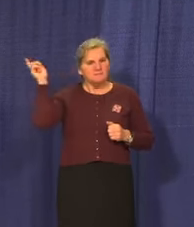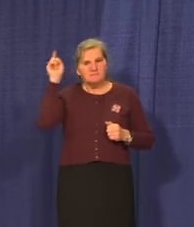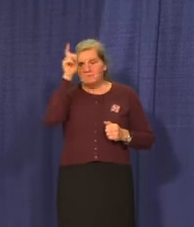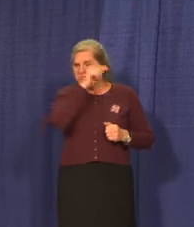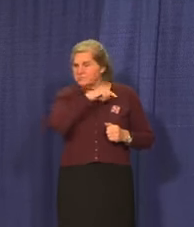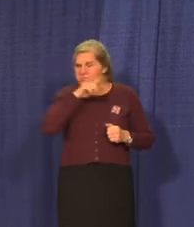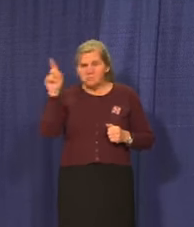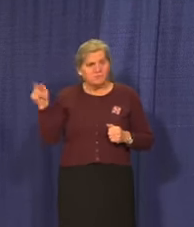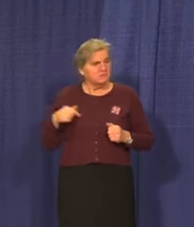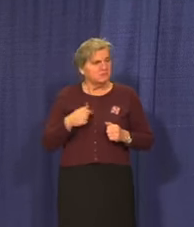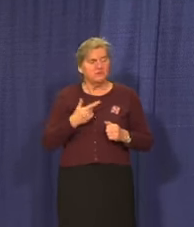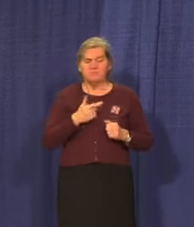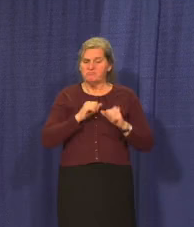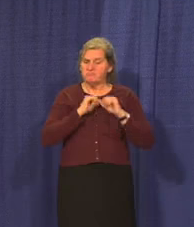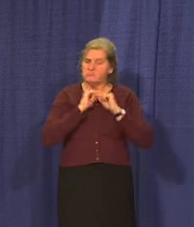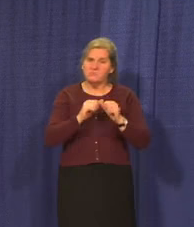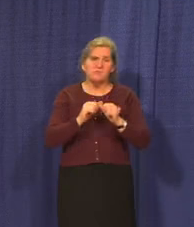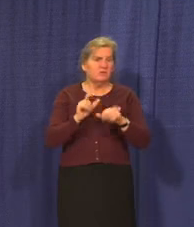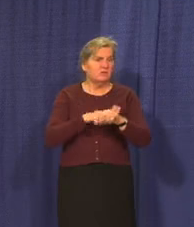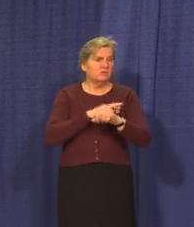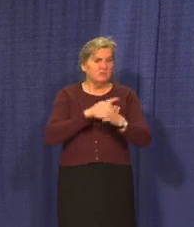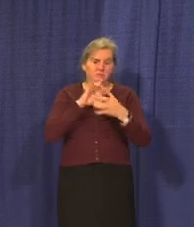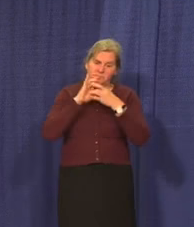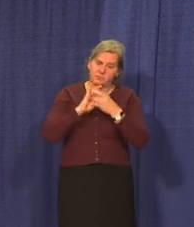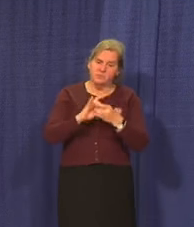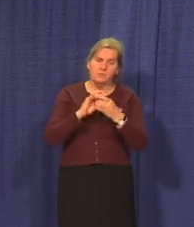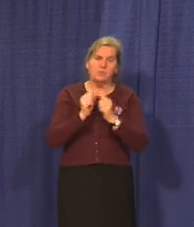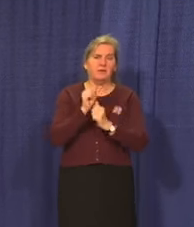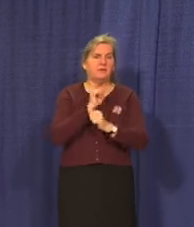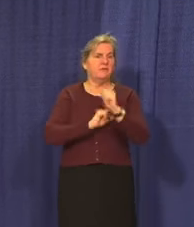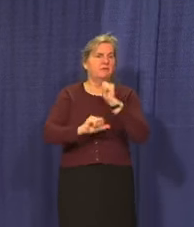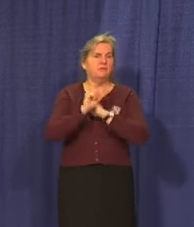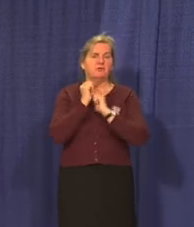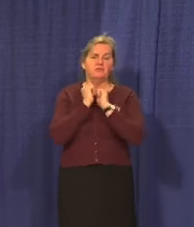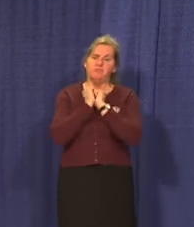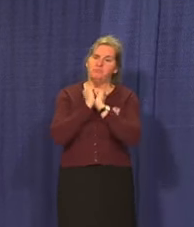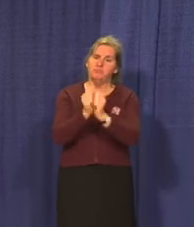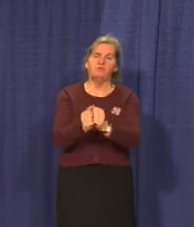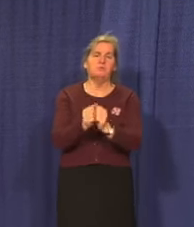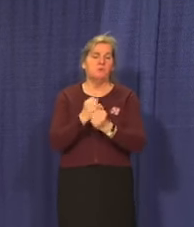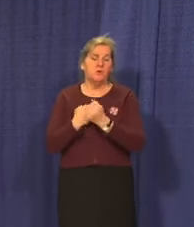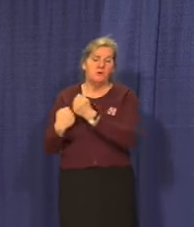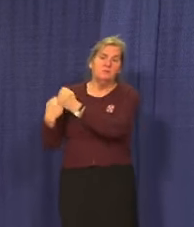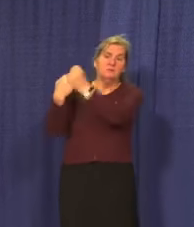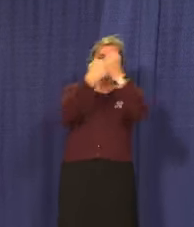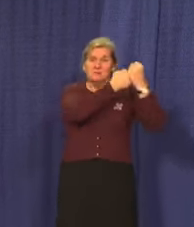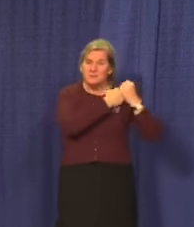LONG-TERM BASIS, GOING TO MAKE US STRONGER TOGETHER, MORE SUPPORTIVE OF EACH OTHER.